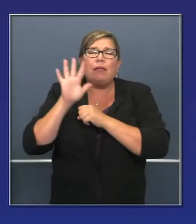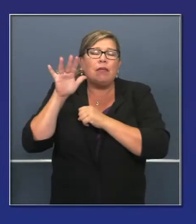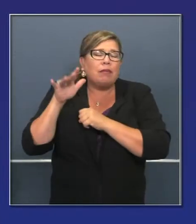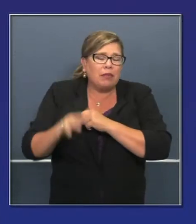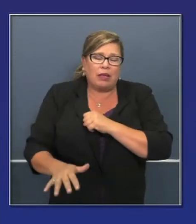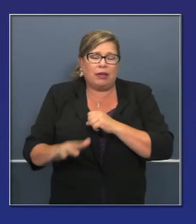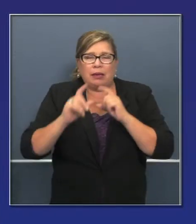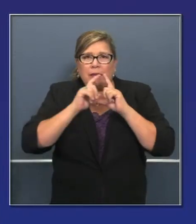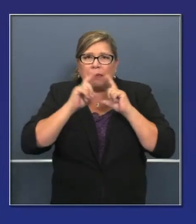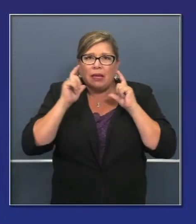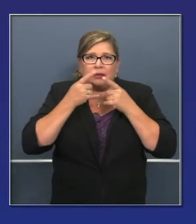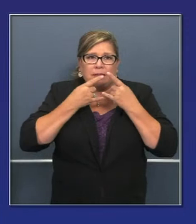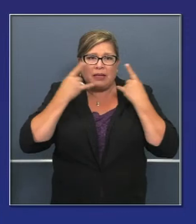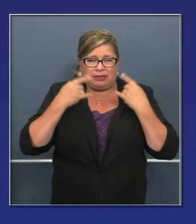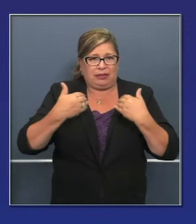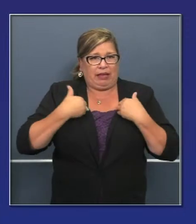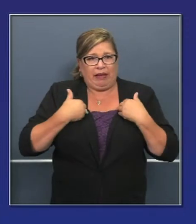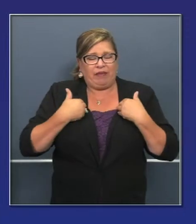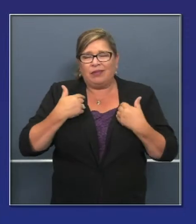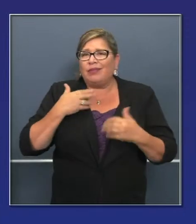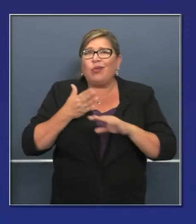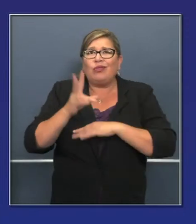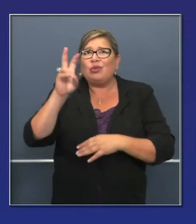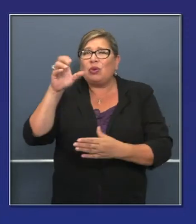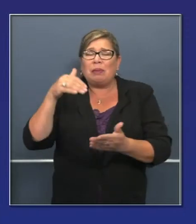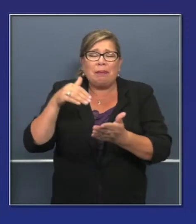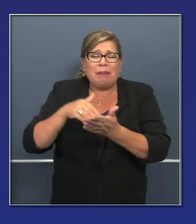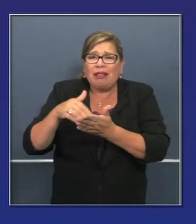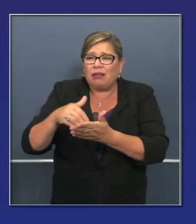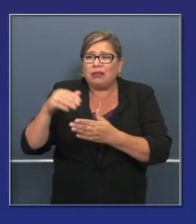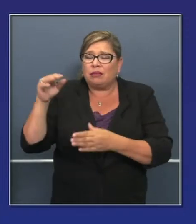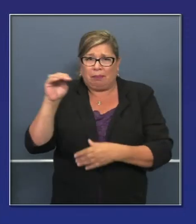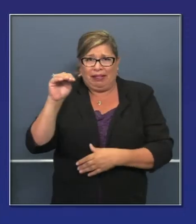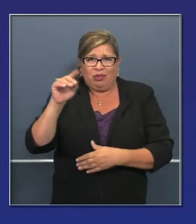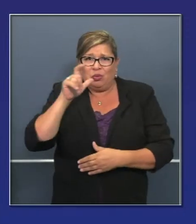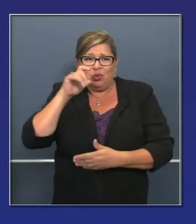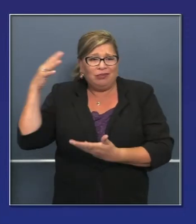now that have come into the state of California a hundreds millions that we've distributed in